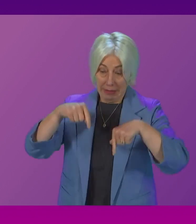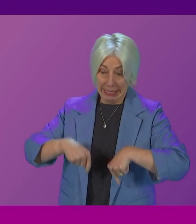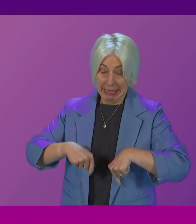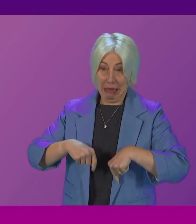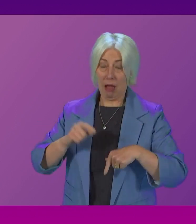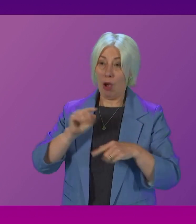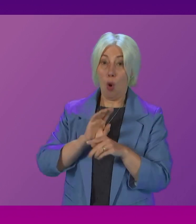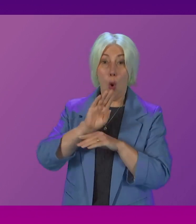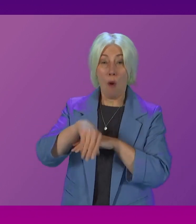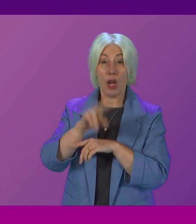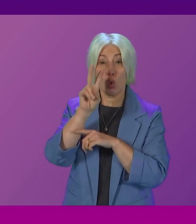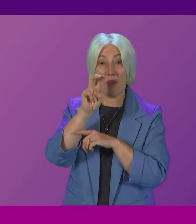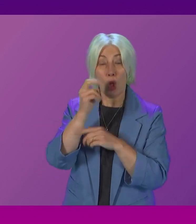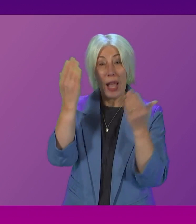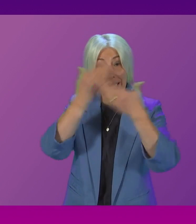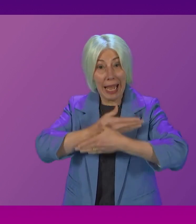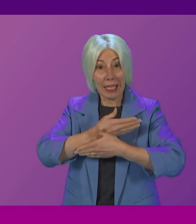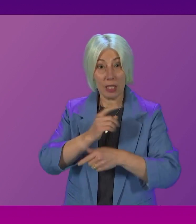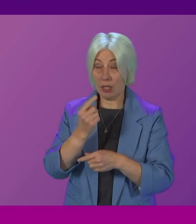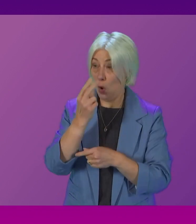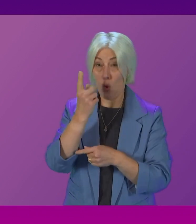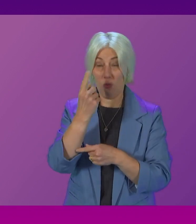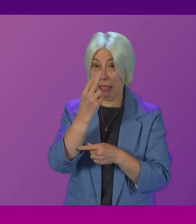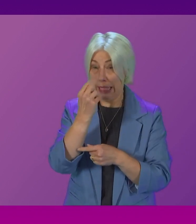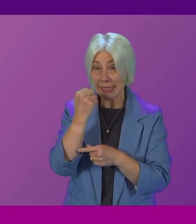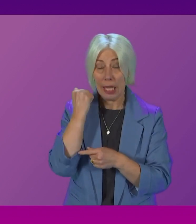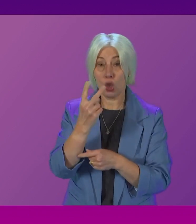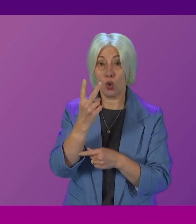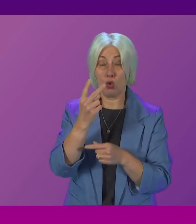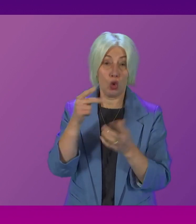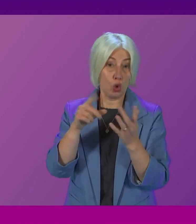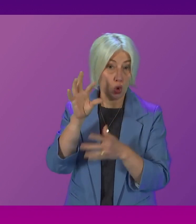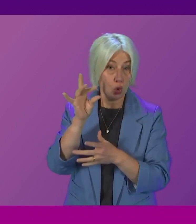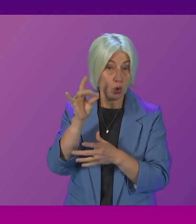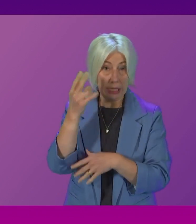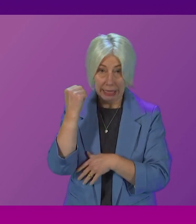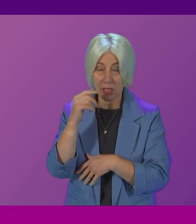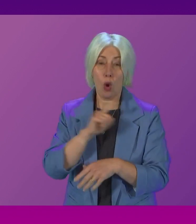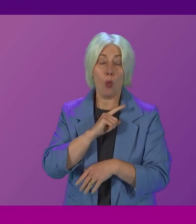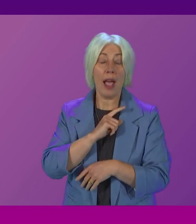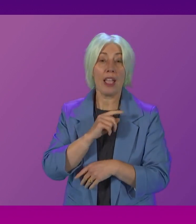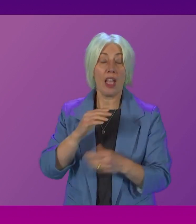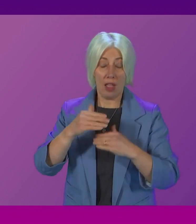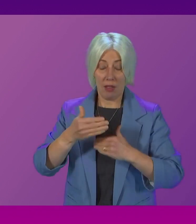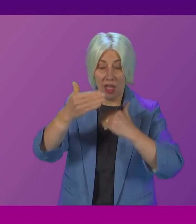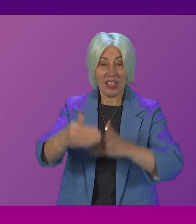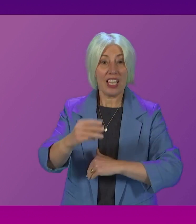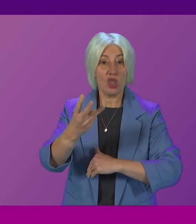For the past two days in a row, members have been sitting in the chamber until after midnight. On Tuesday, as the debate on the Gender Recognition Reform Bill at stage 3 was under way, one woman